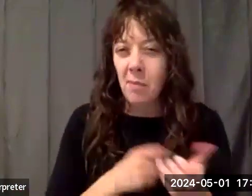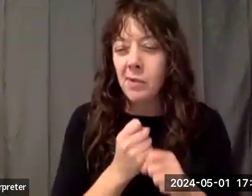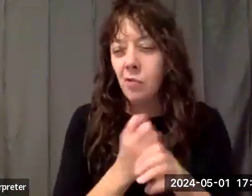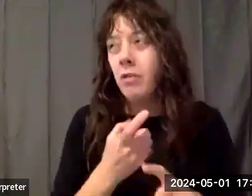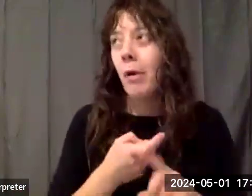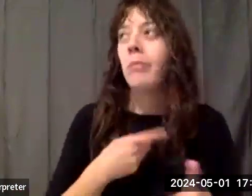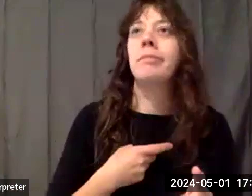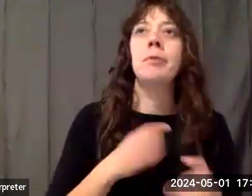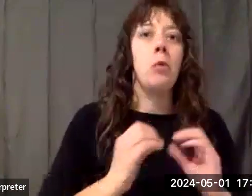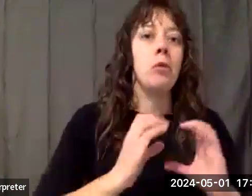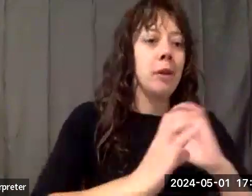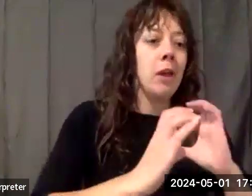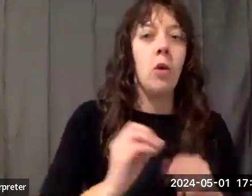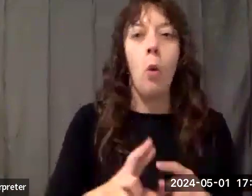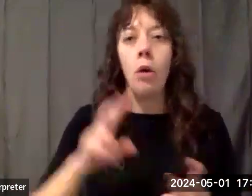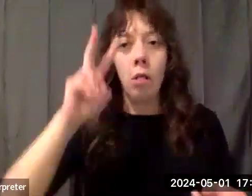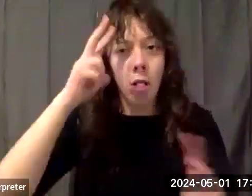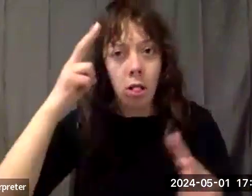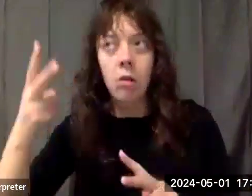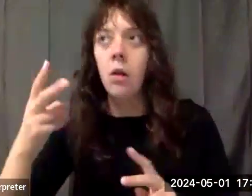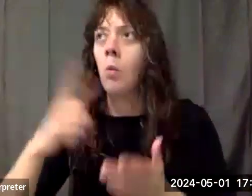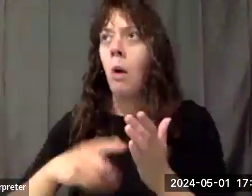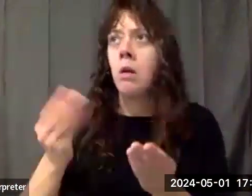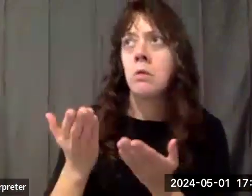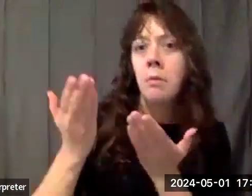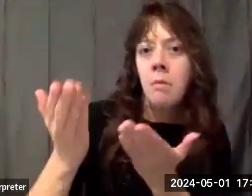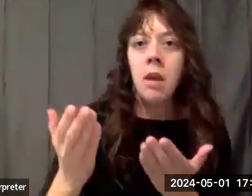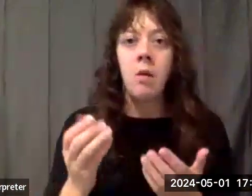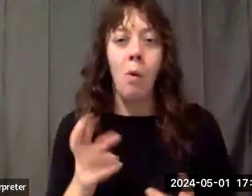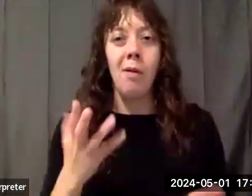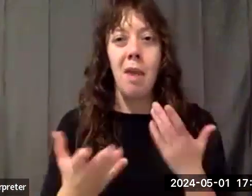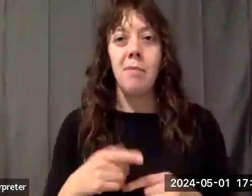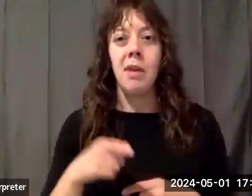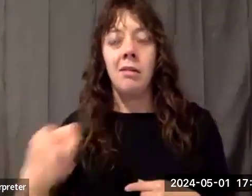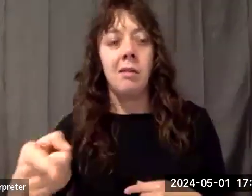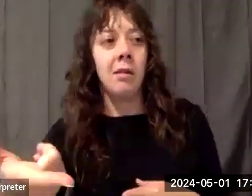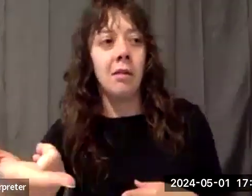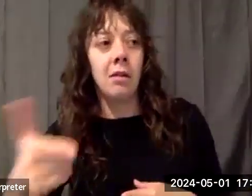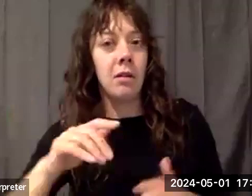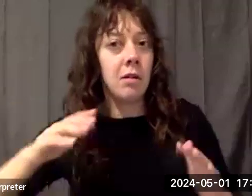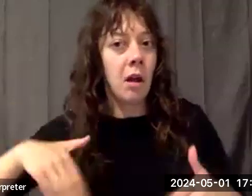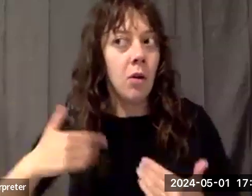to be submitted or purely lack of follow through on either side of of the relationship there,